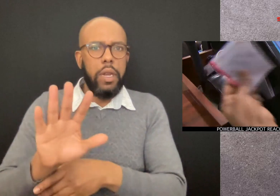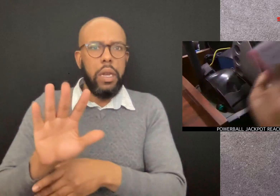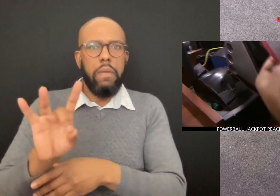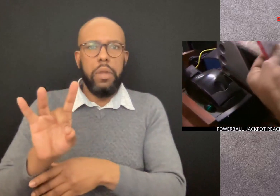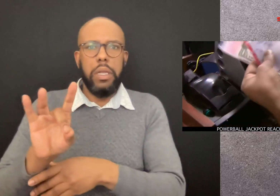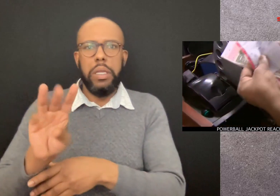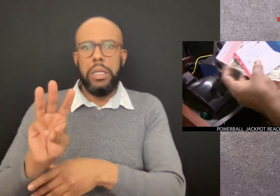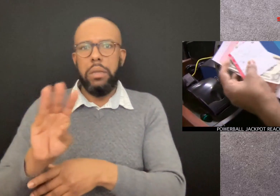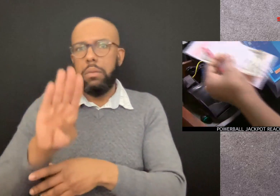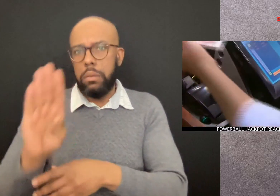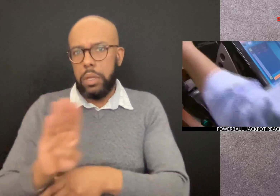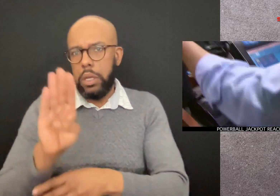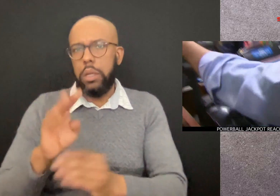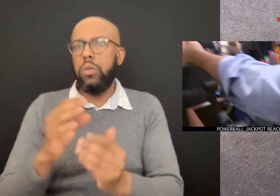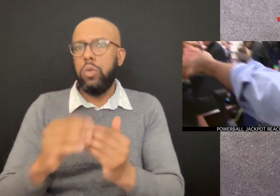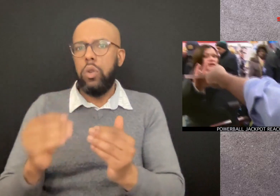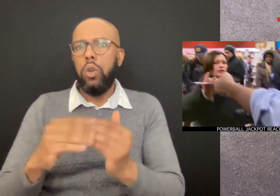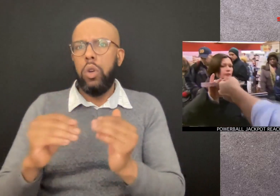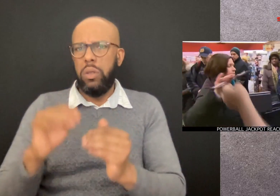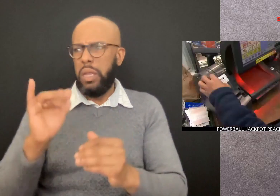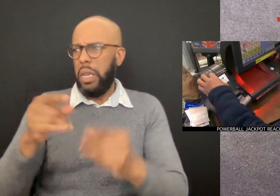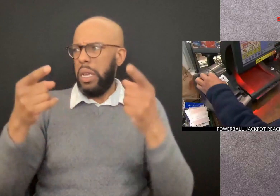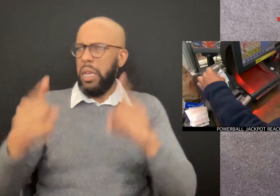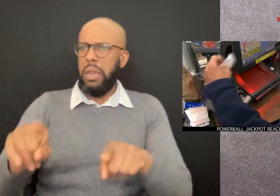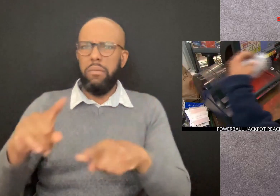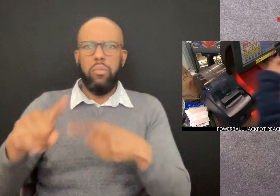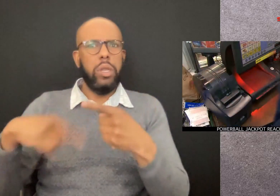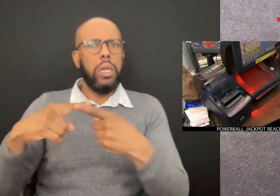It would be the second largest prize in Powerball history.